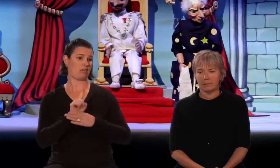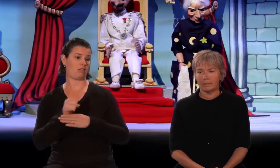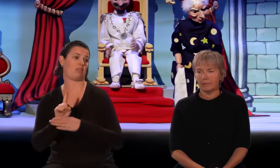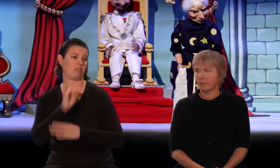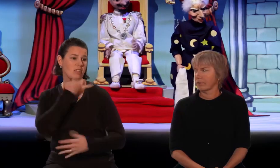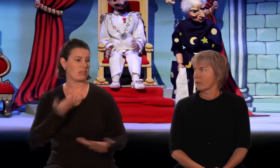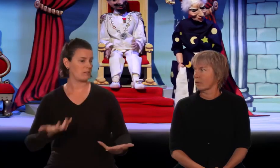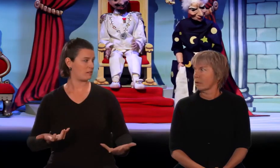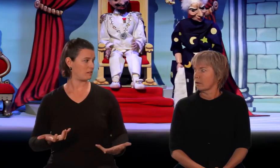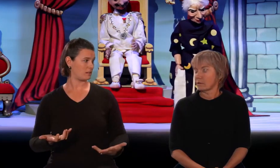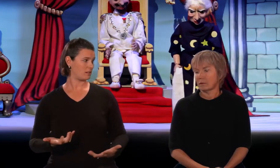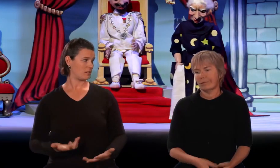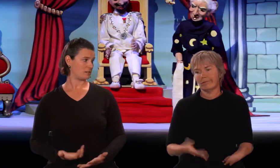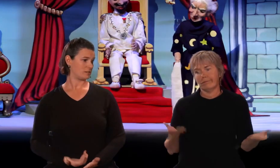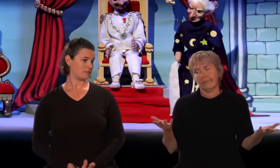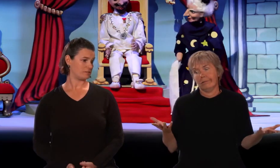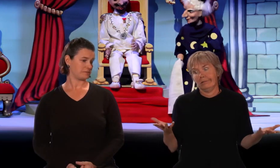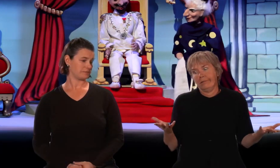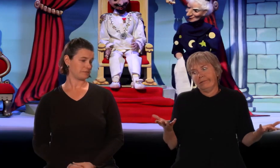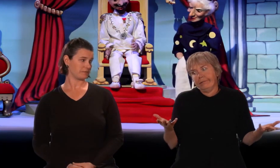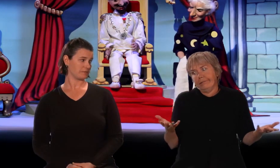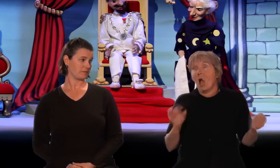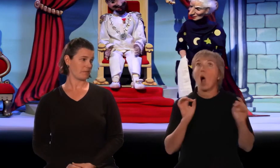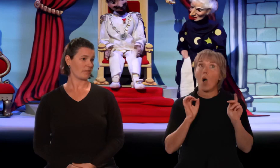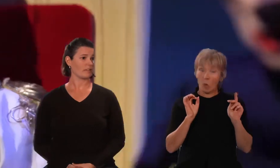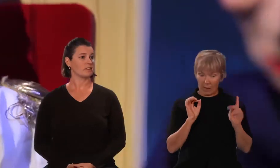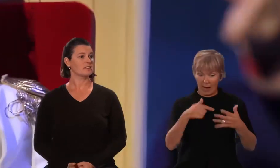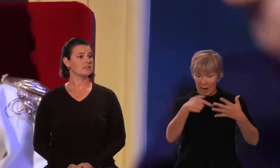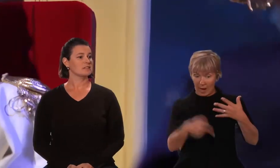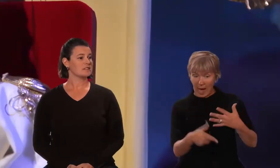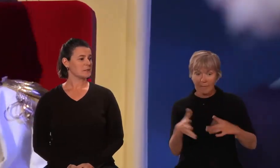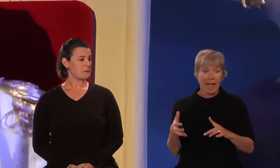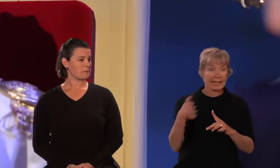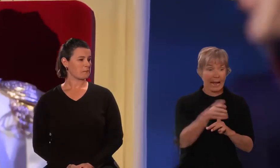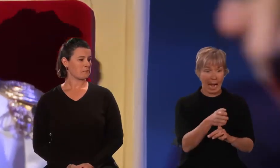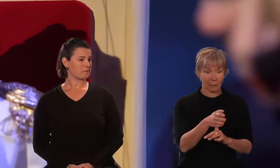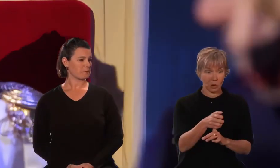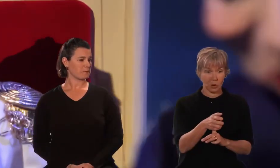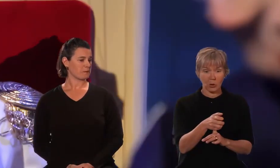[wizard] Yes, well, as I was saying: I have captured a pair of rare horns from the Elfland,